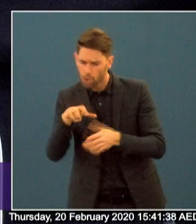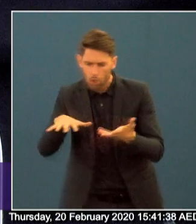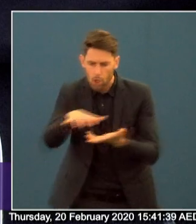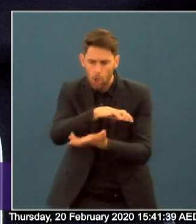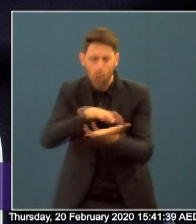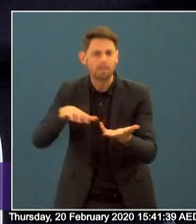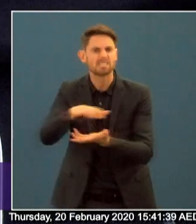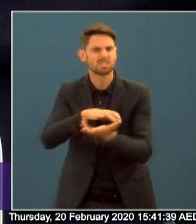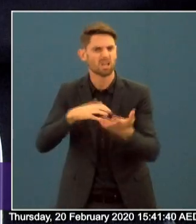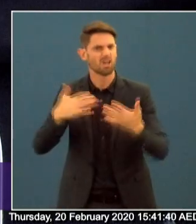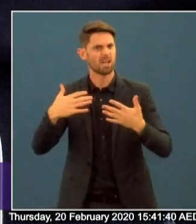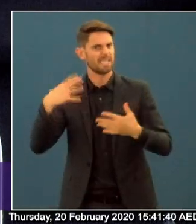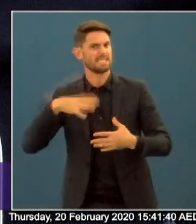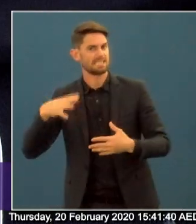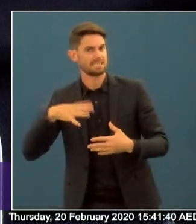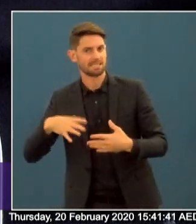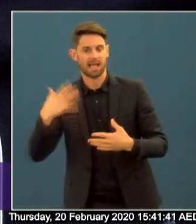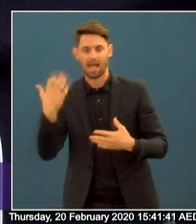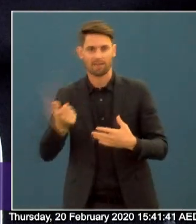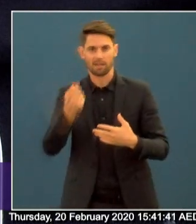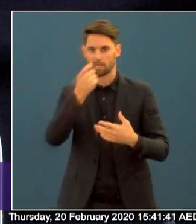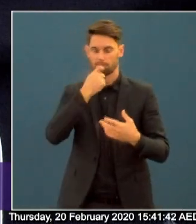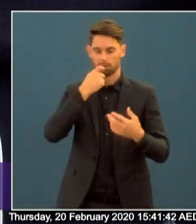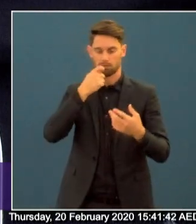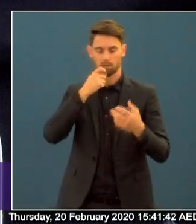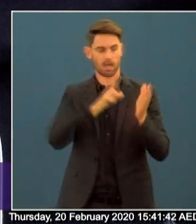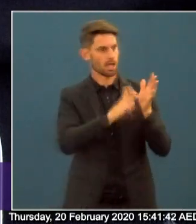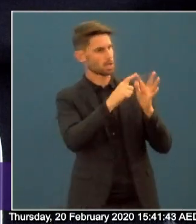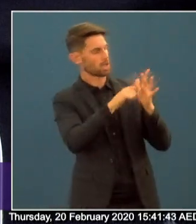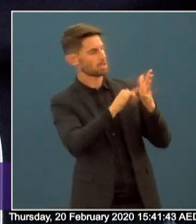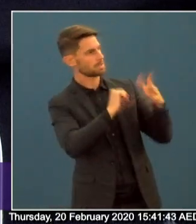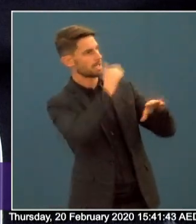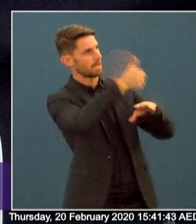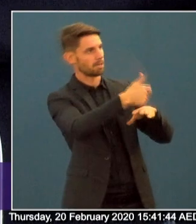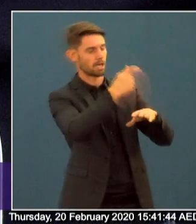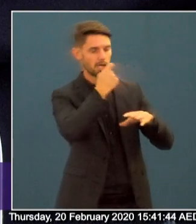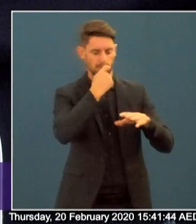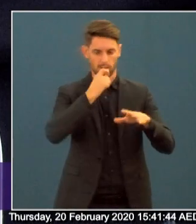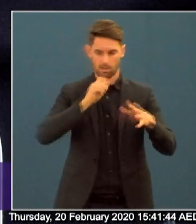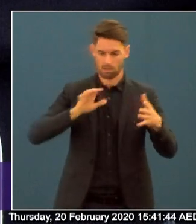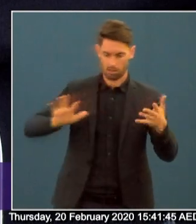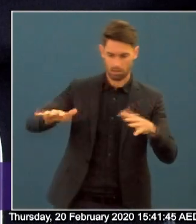in existing relationships and partnerships, and to some extent ownerships and accountability